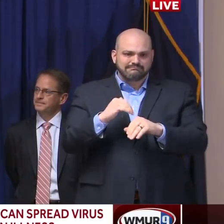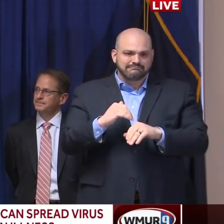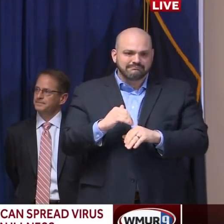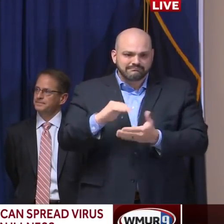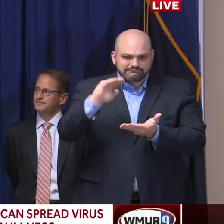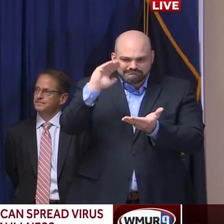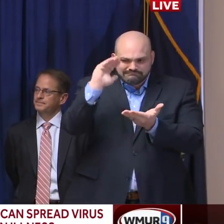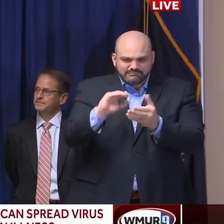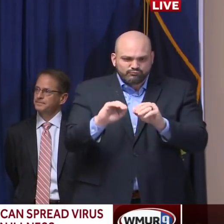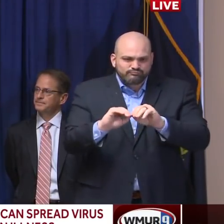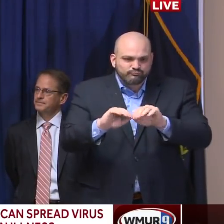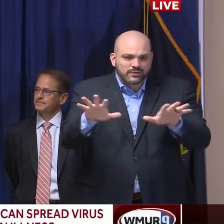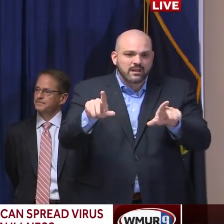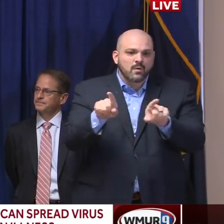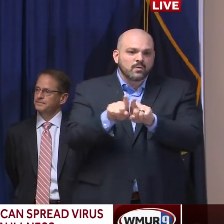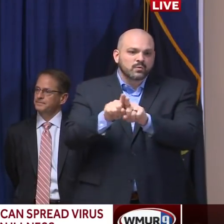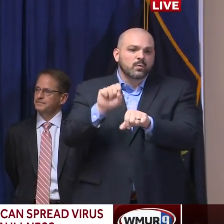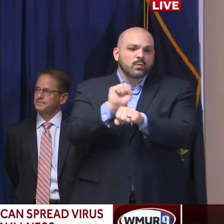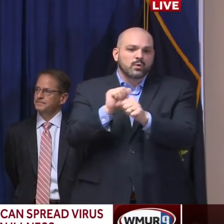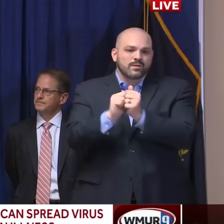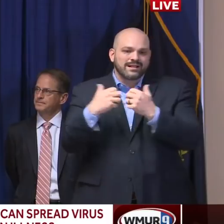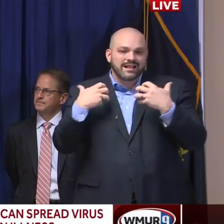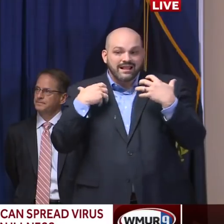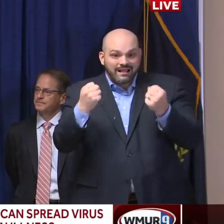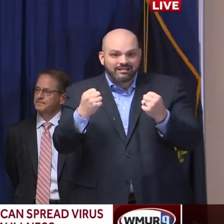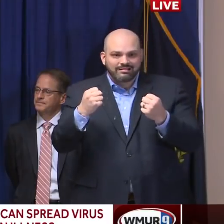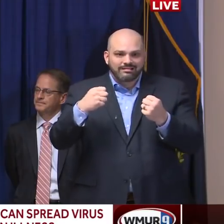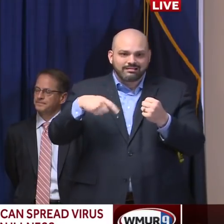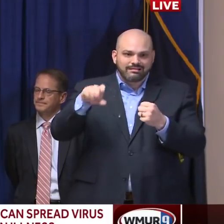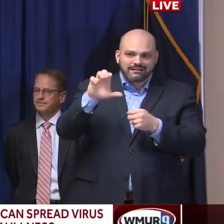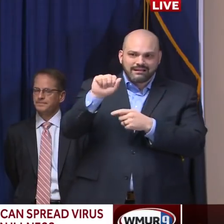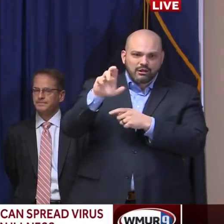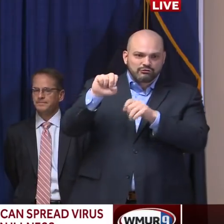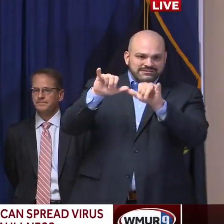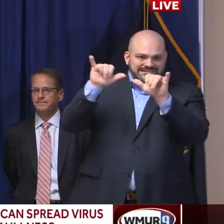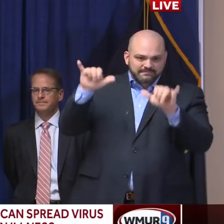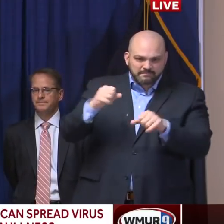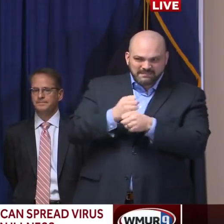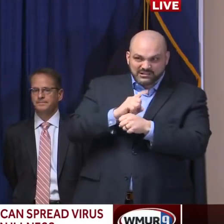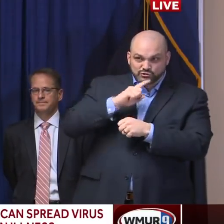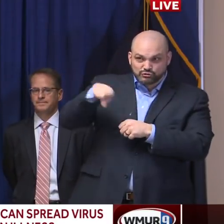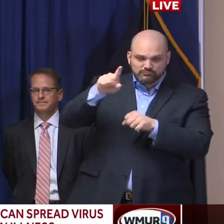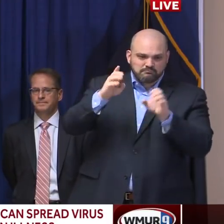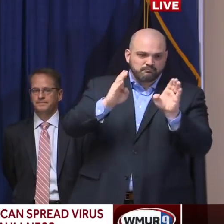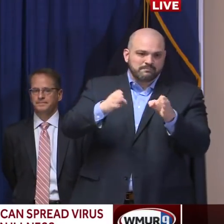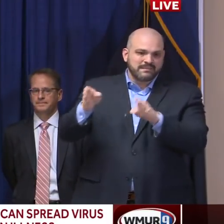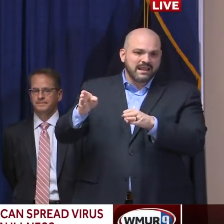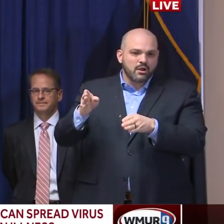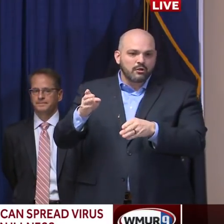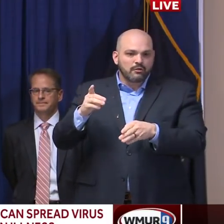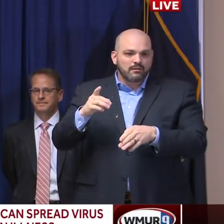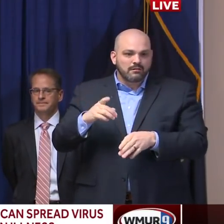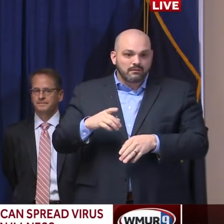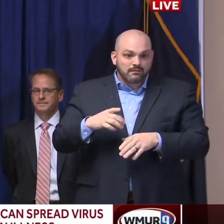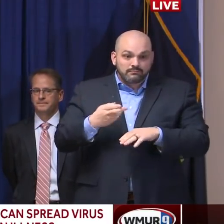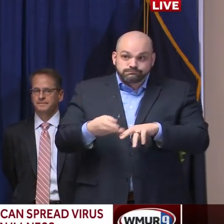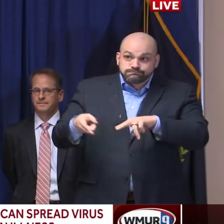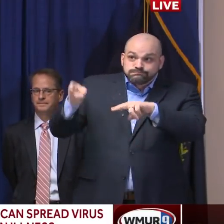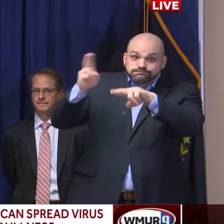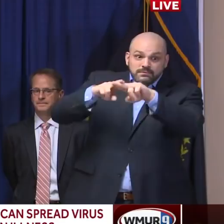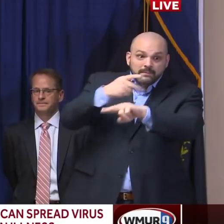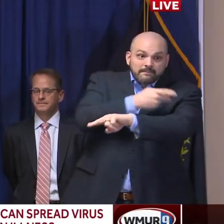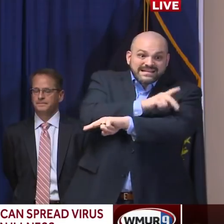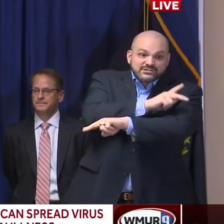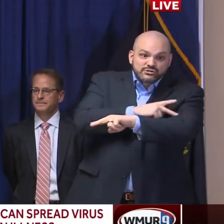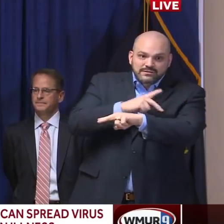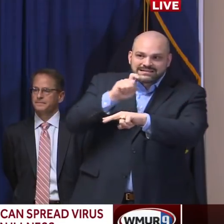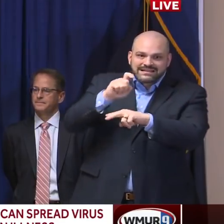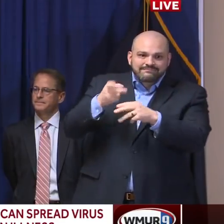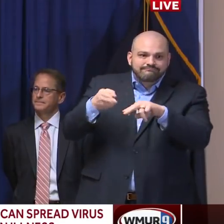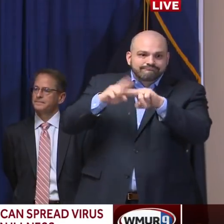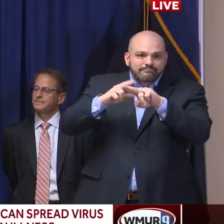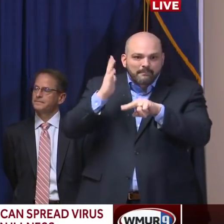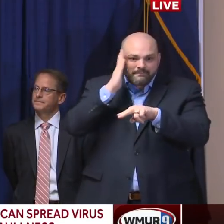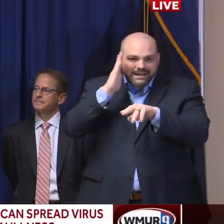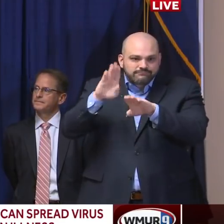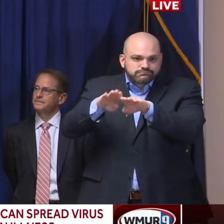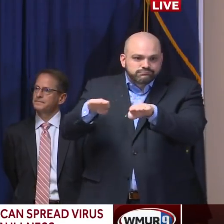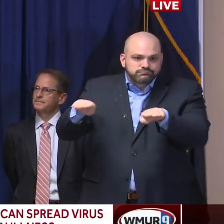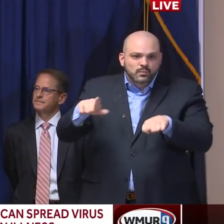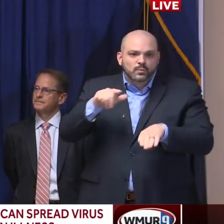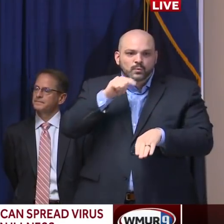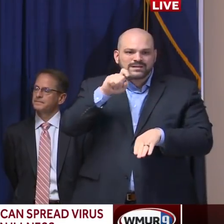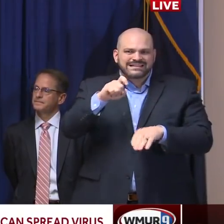WE ARE CONTINUING WITH OUR CONTAINMENT EFFORTS TO LIMIT THE SPREAD OF THIS VIRUS WHILE AT THE SAME TIME WORKING WITH OUR HEALTH CARE SYSTEMS TO MAKE SURE THEY ARE PREPARED FOR ANY NEEDED